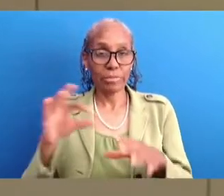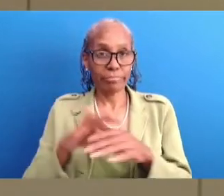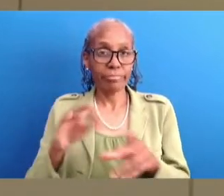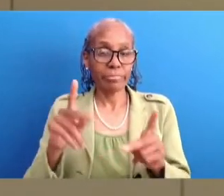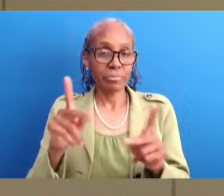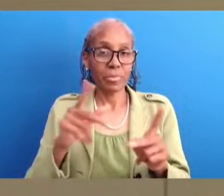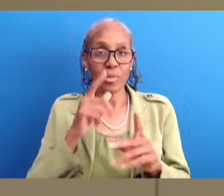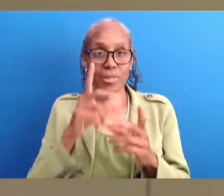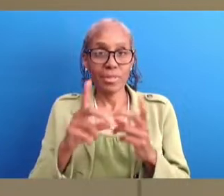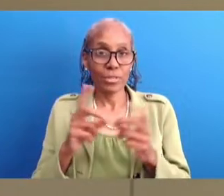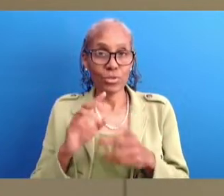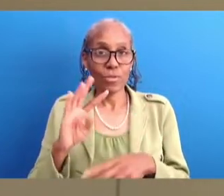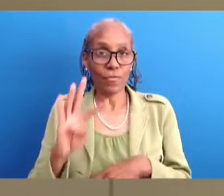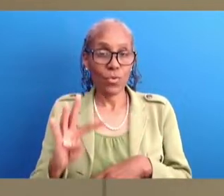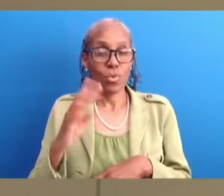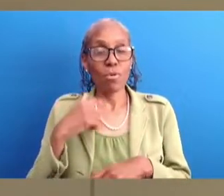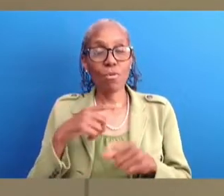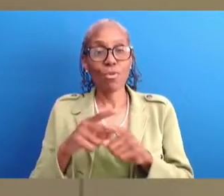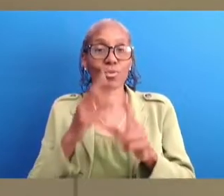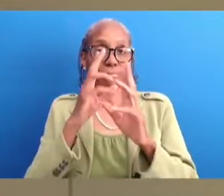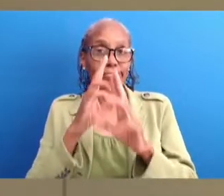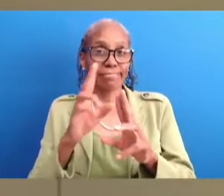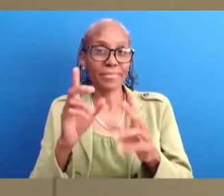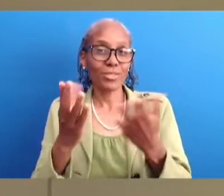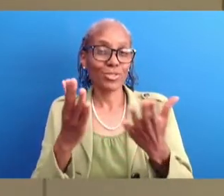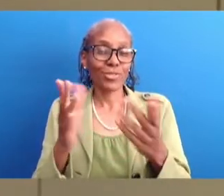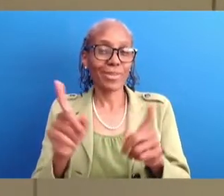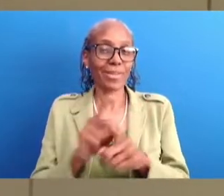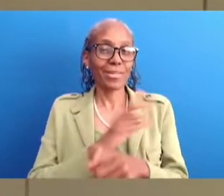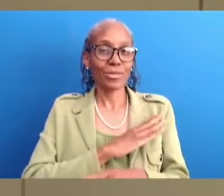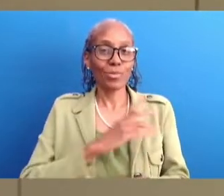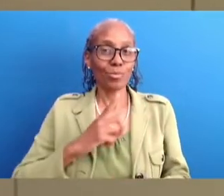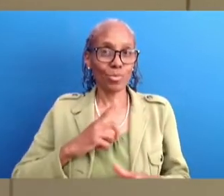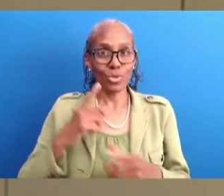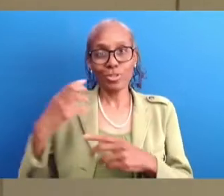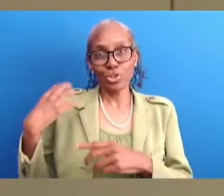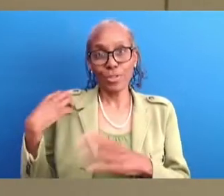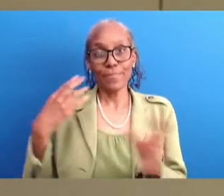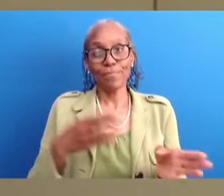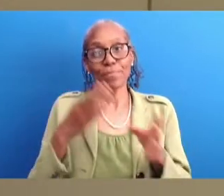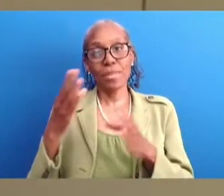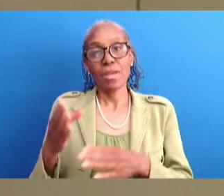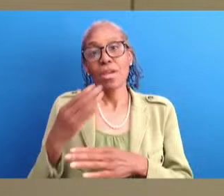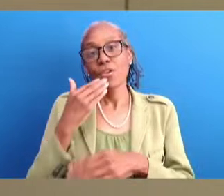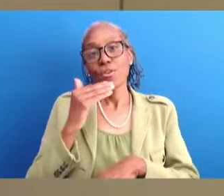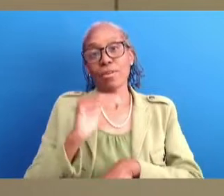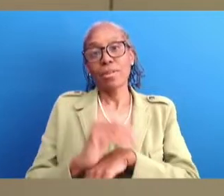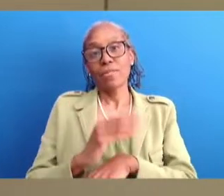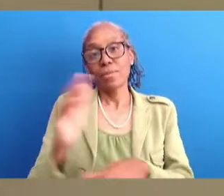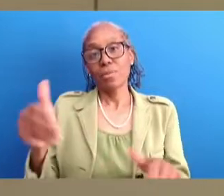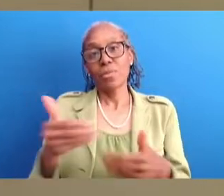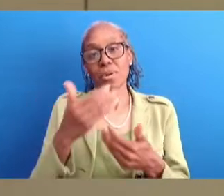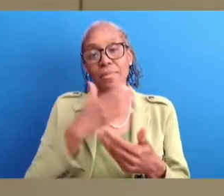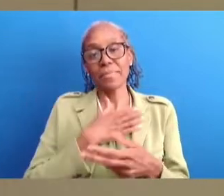HAVE THE PRIVILEGE OF SERVING AS VICE-CHAIR. MARK JERRELL, ELECTED BY THE